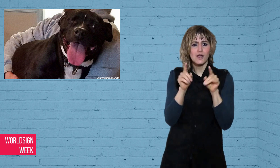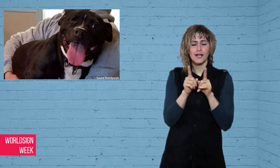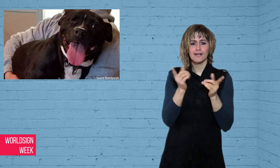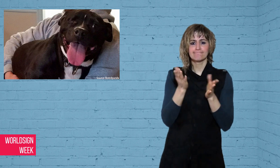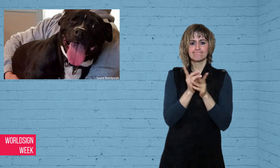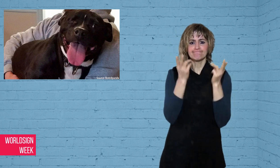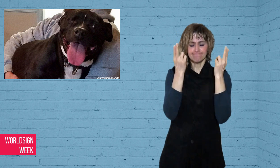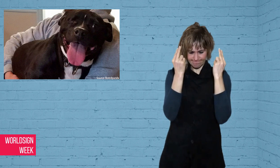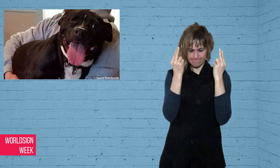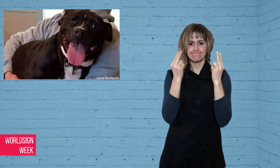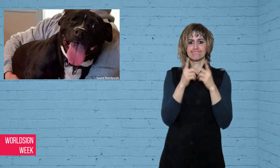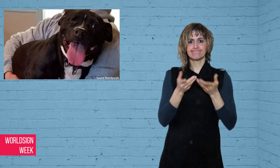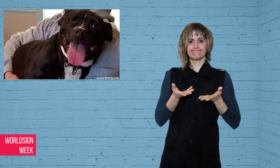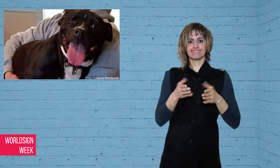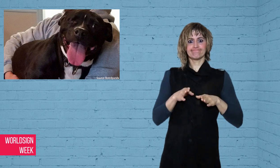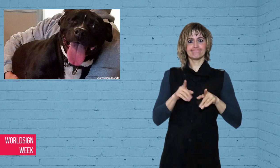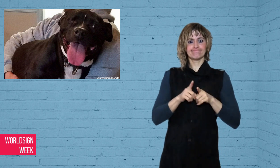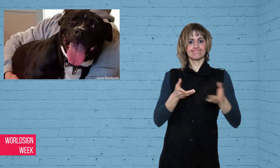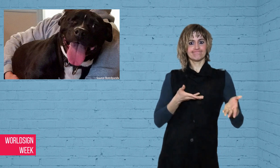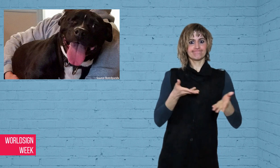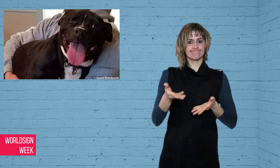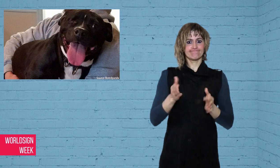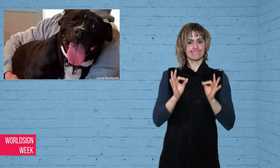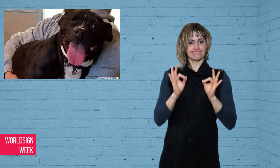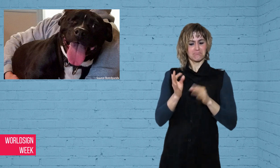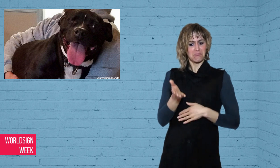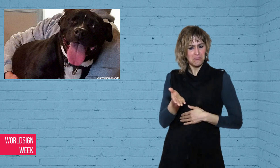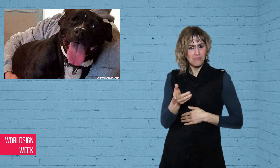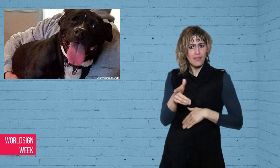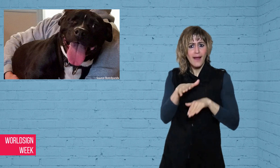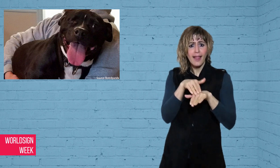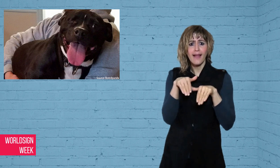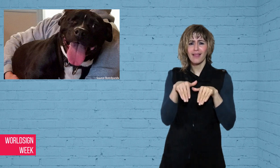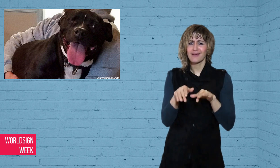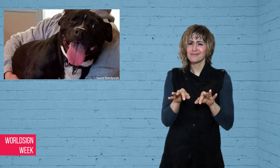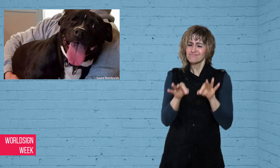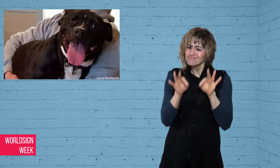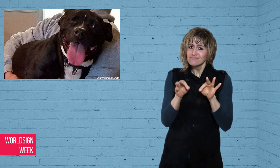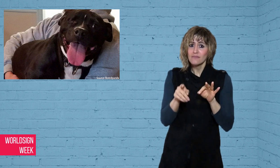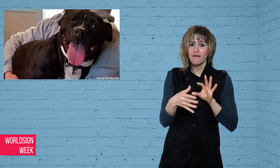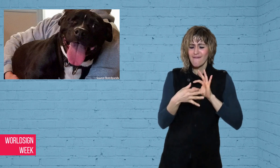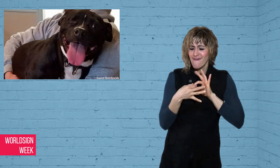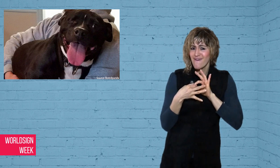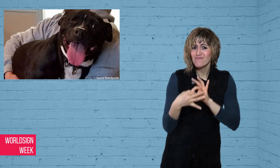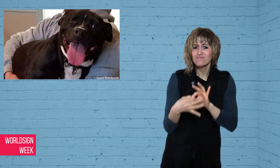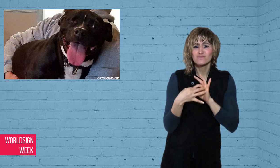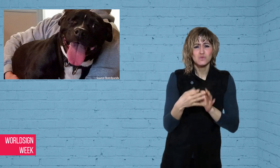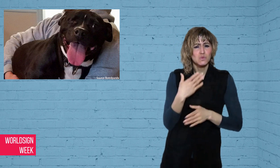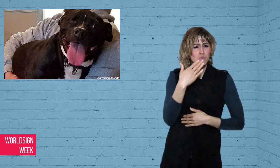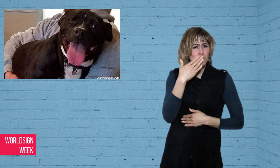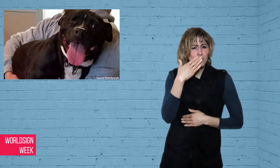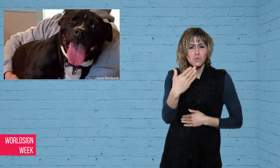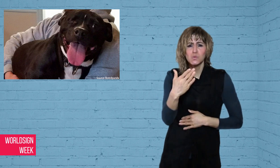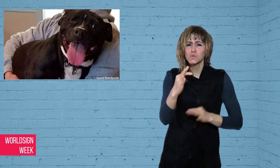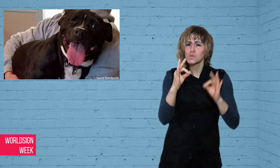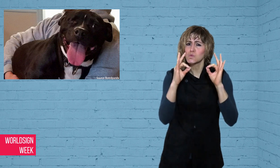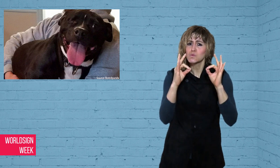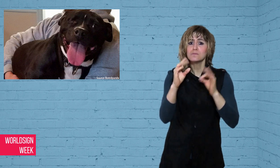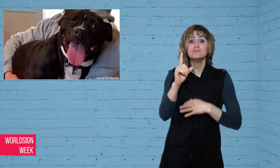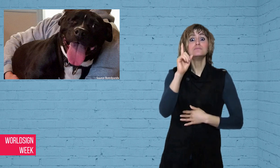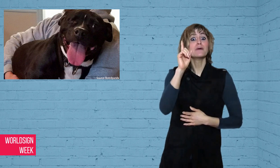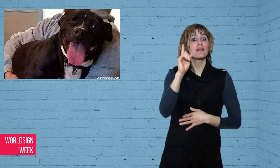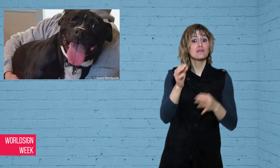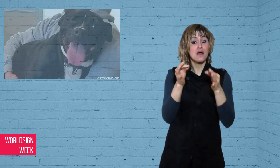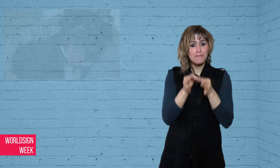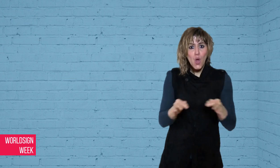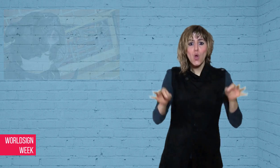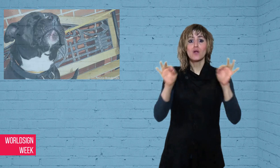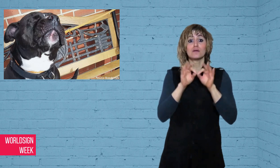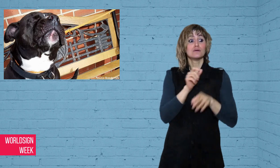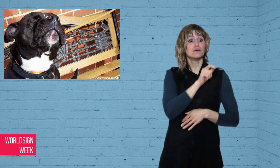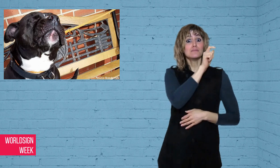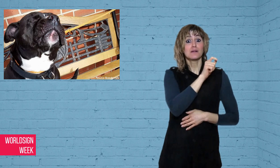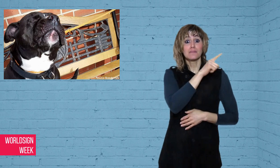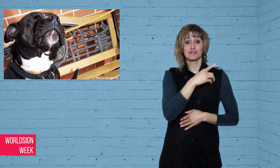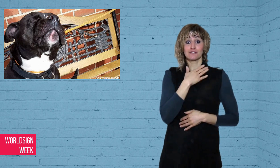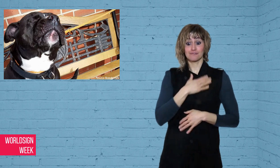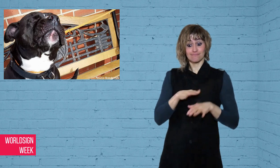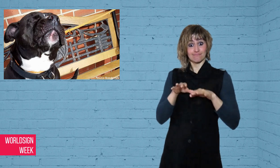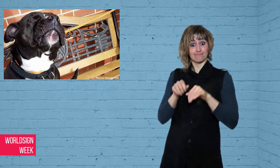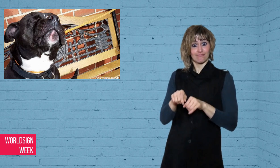long the owners understand how to handle deafness.